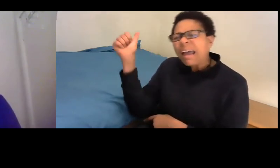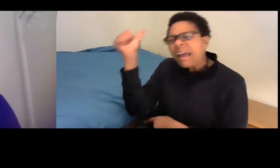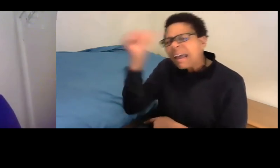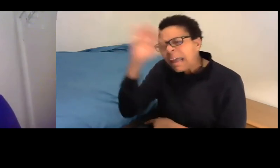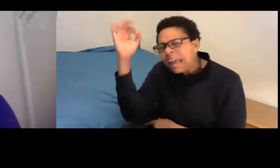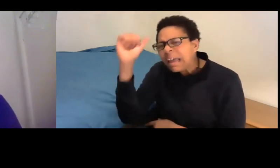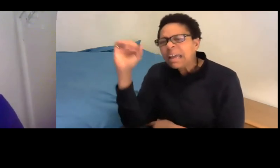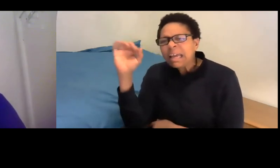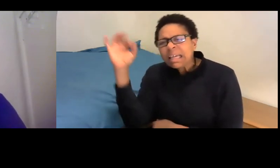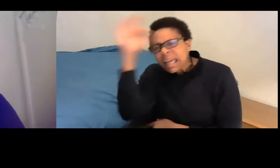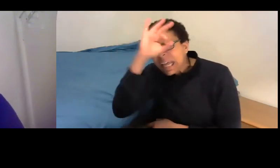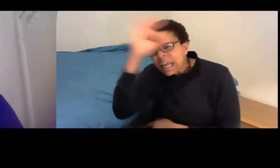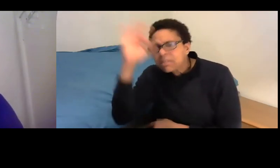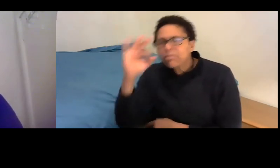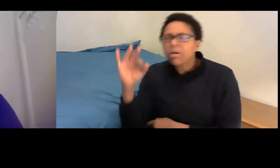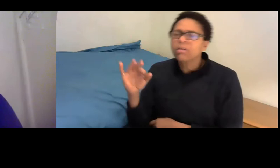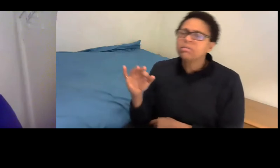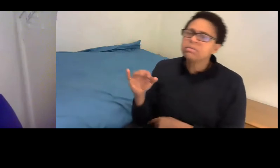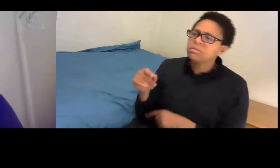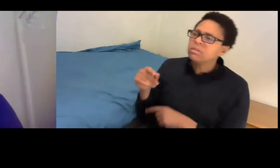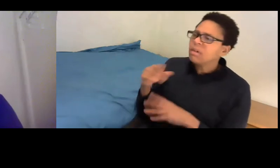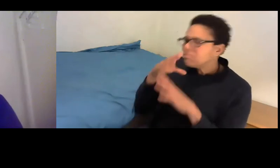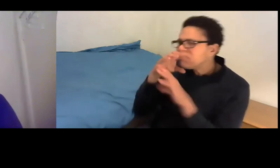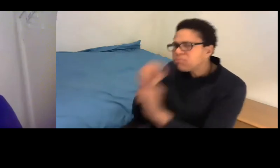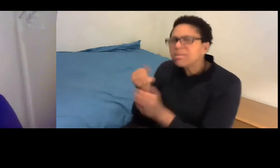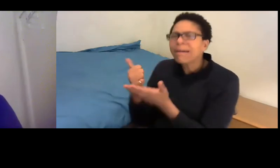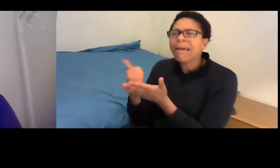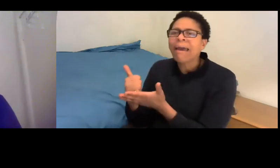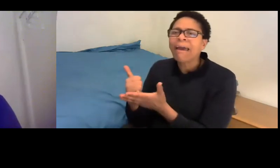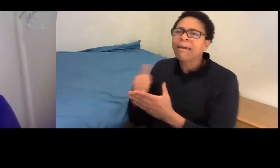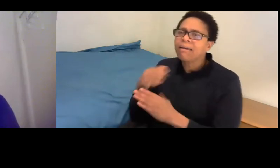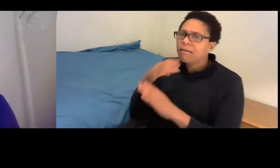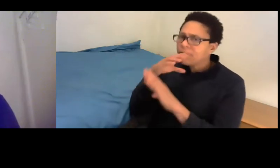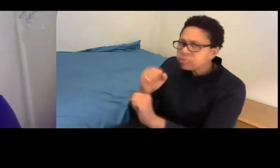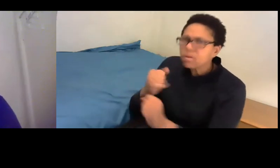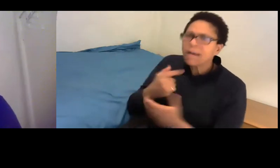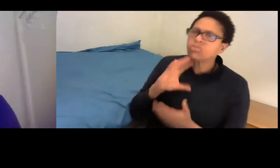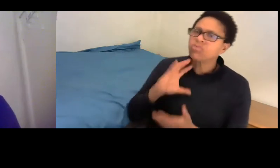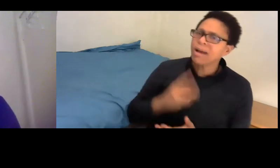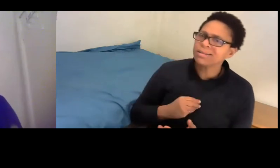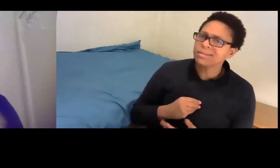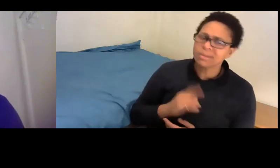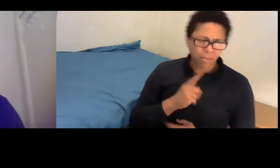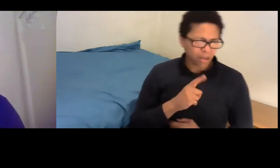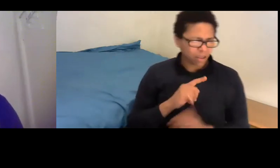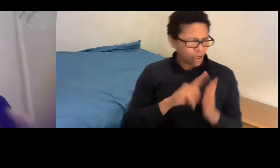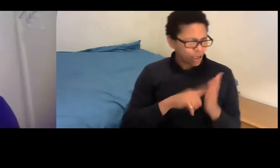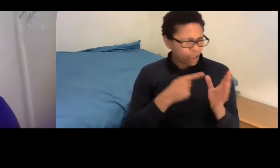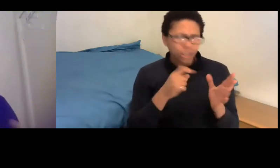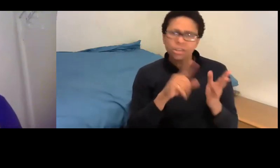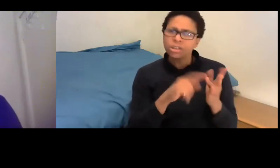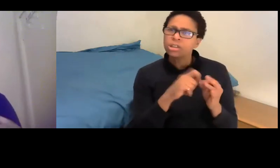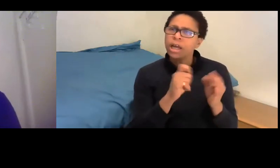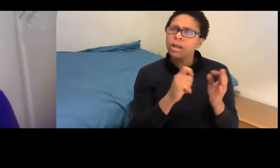you know, homophobic, transphobic, biphobic sentiments are wrong. But there's a kind of double standard in the way it